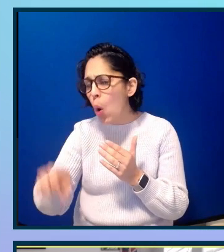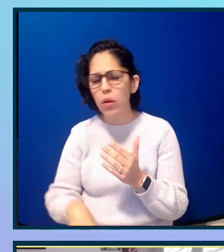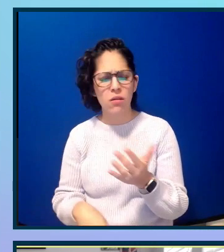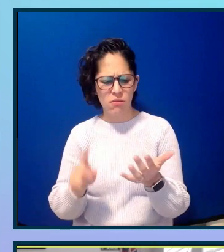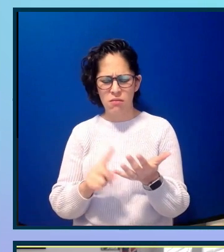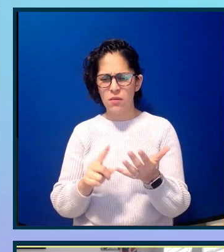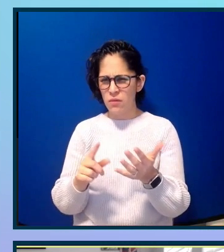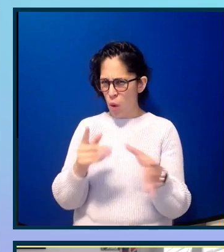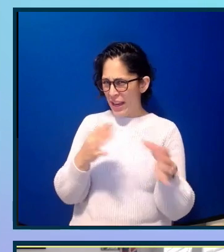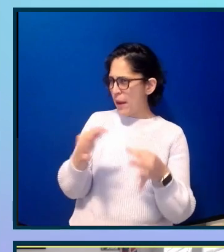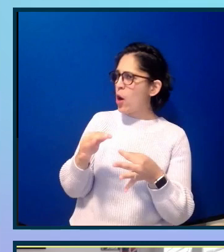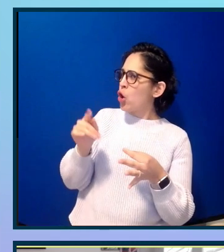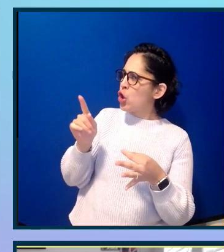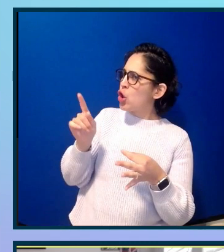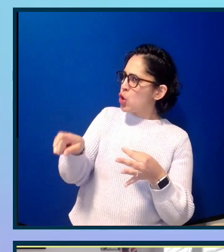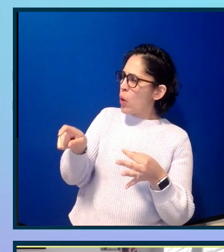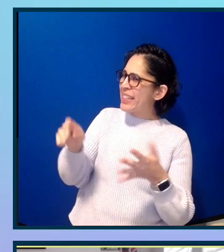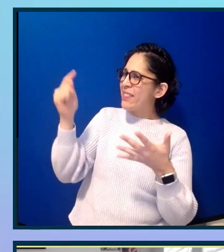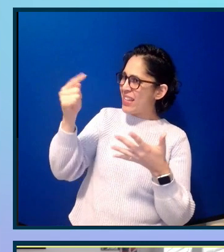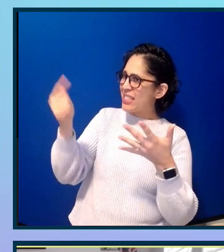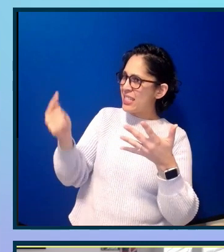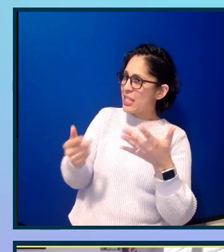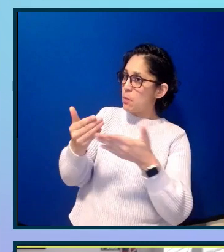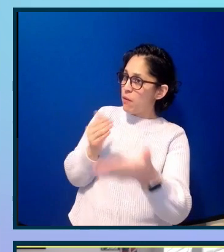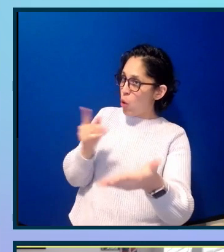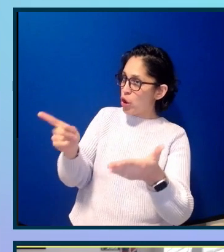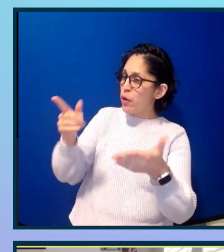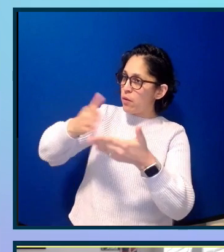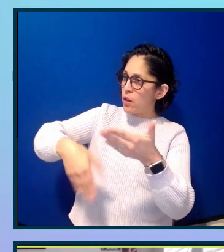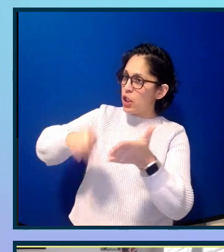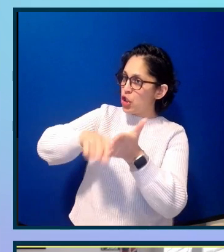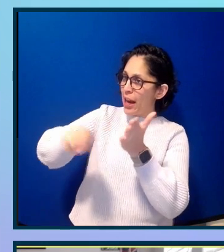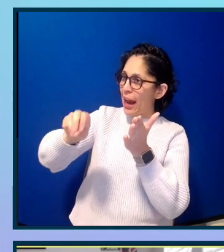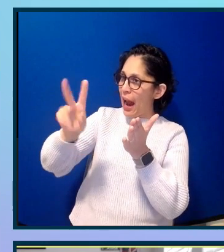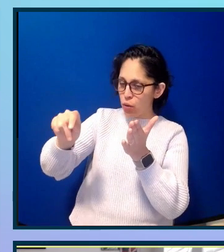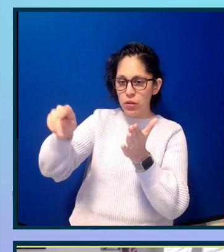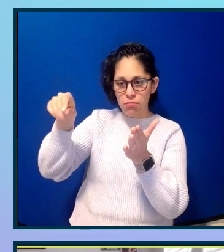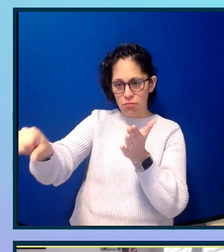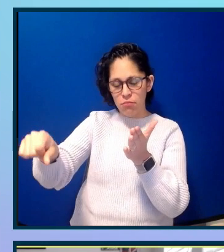before he starts that checkout process so that he can actually make sure he has all of that before he gets into a situation